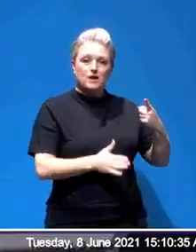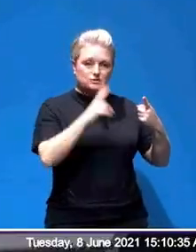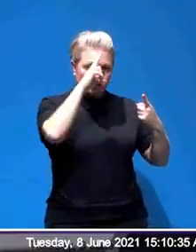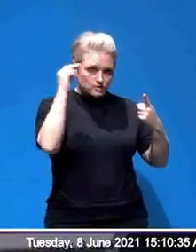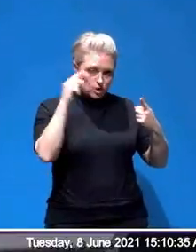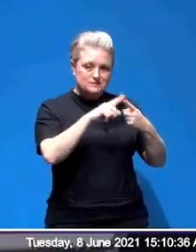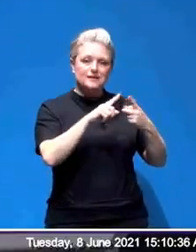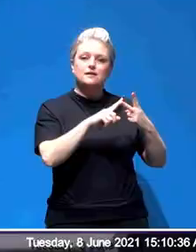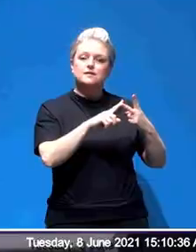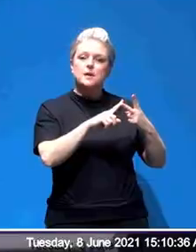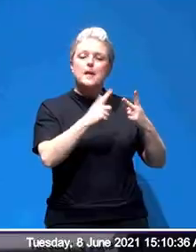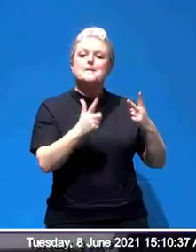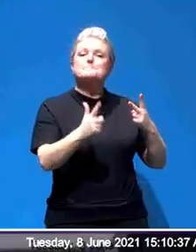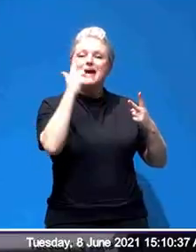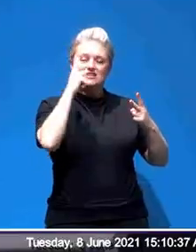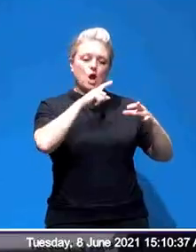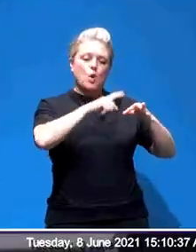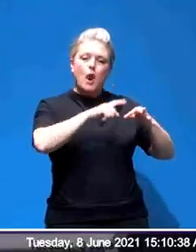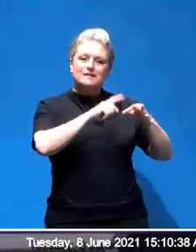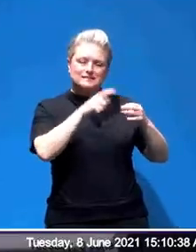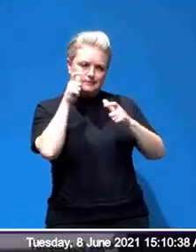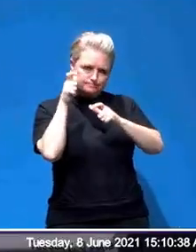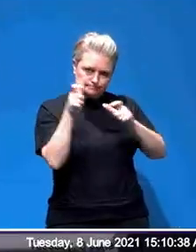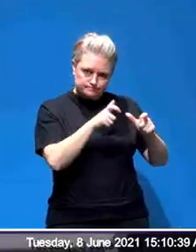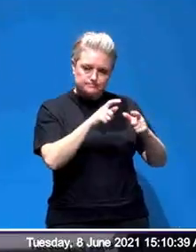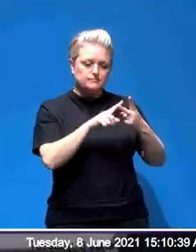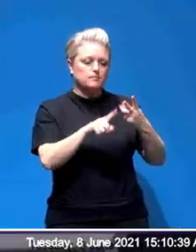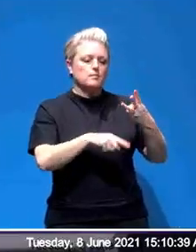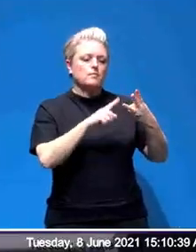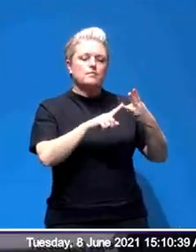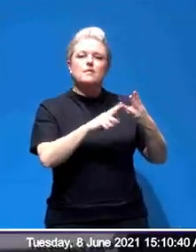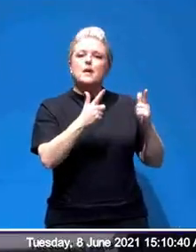of Quality and Safeguarding, I have the Manager for NDIS and Customer